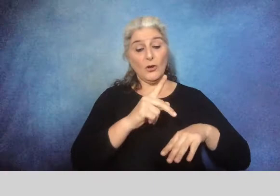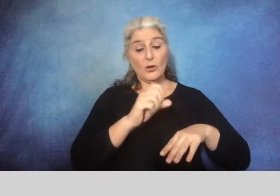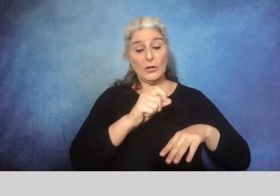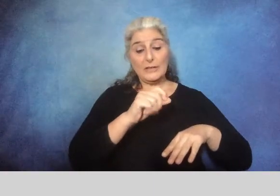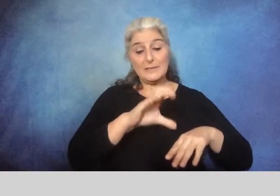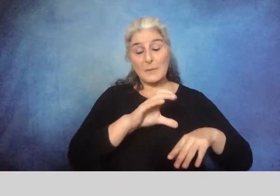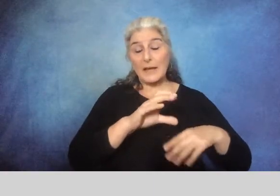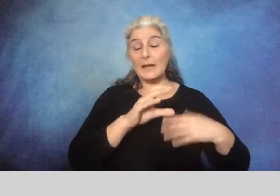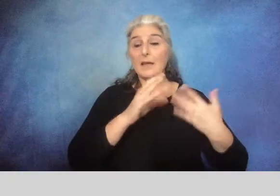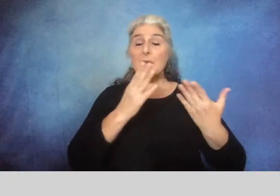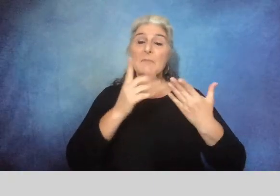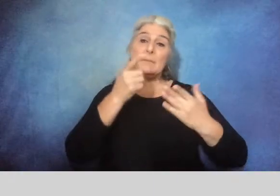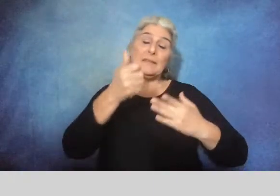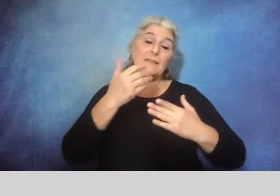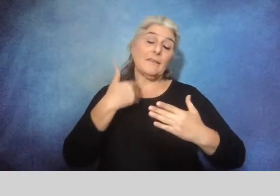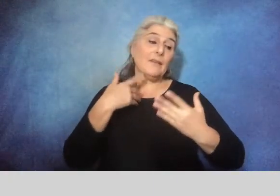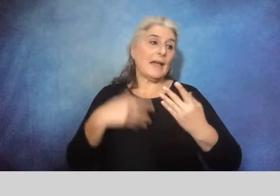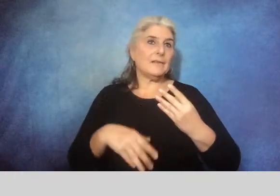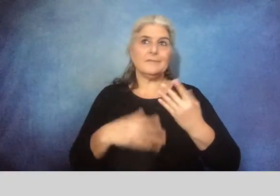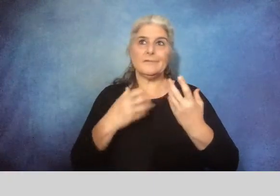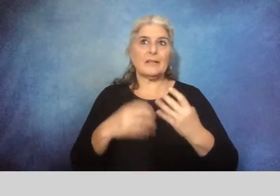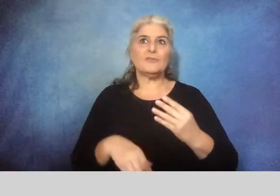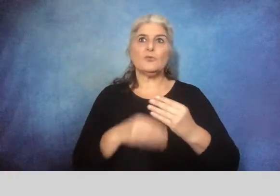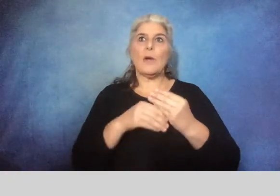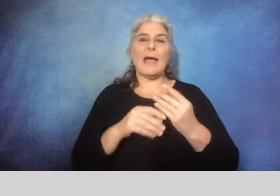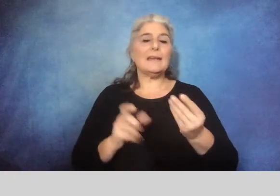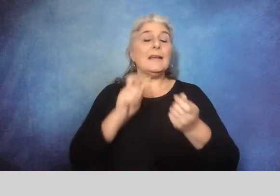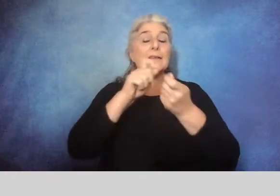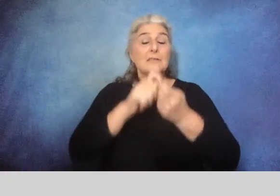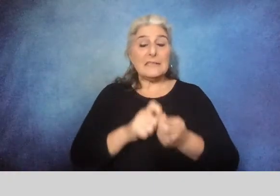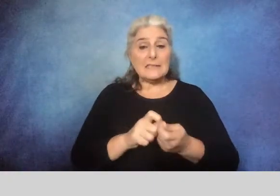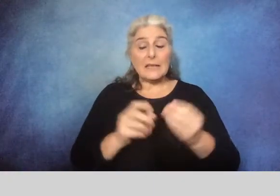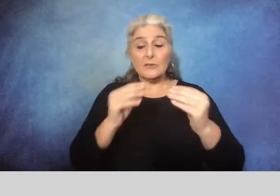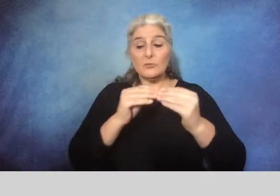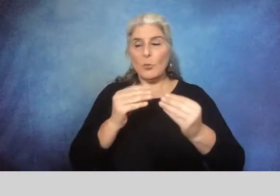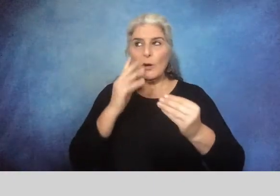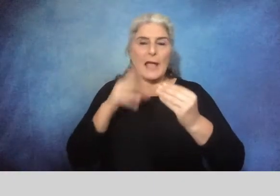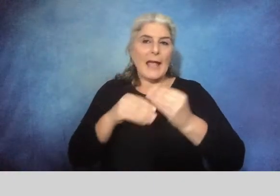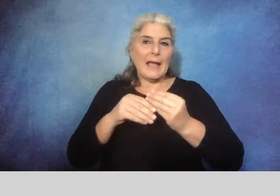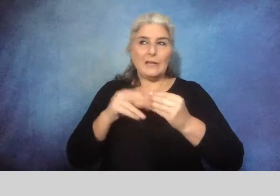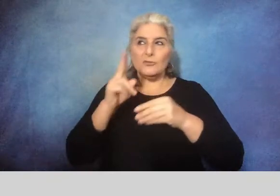to have some extra details or extra user options, which are not passed down in their